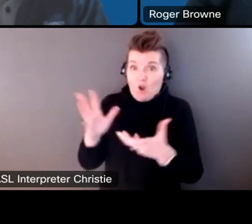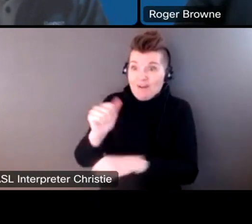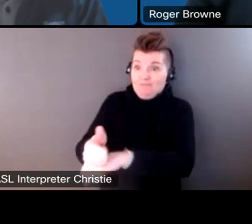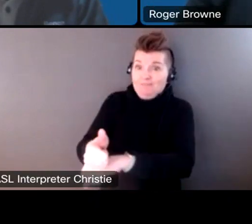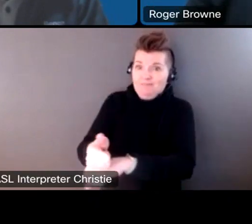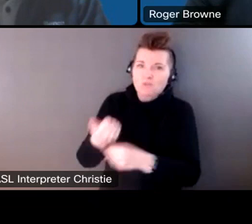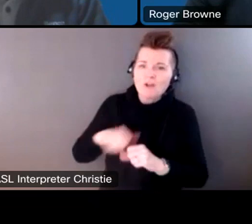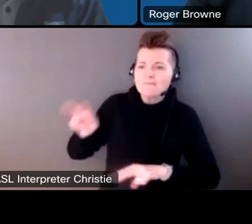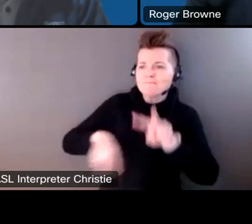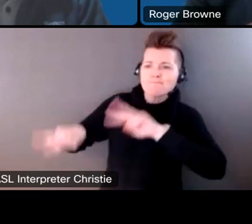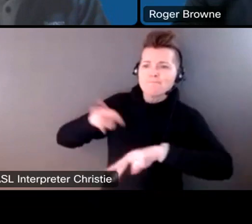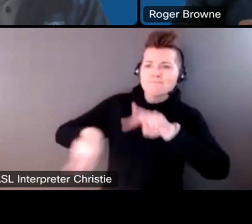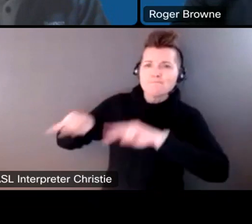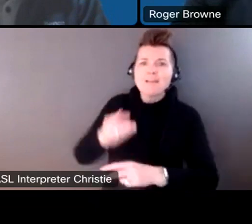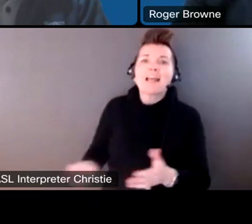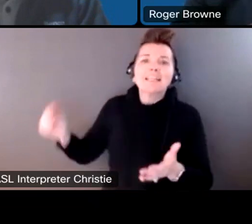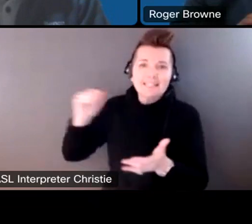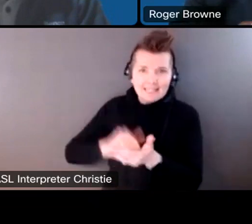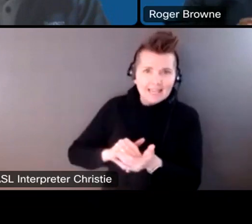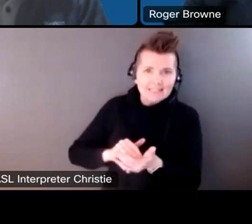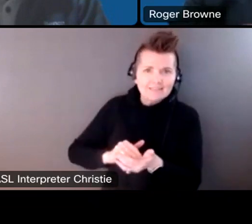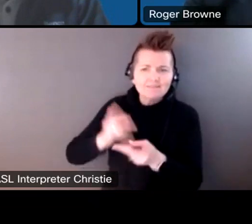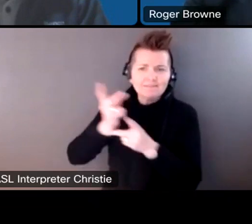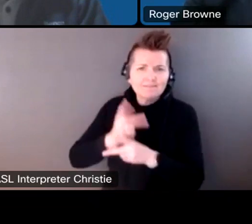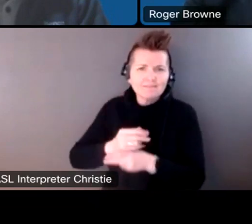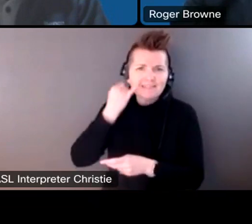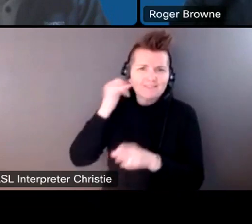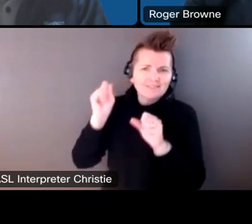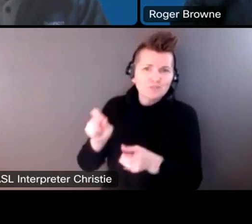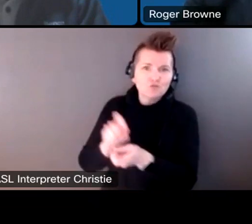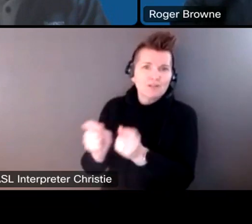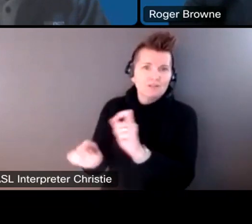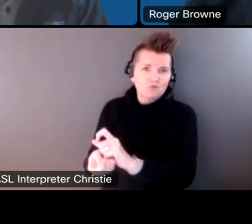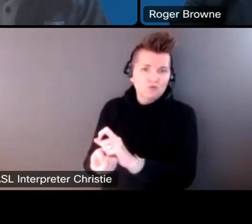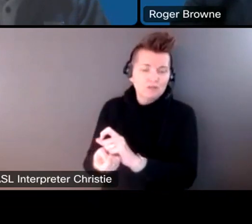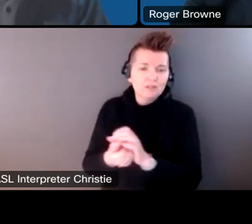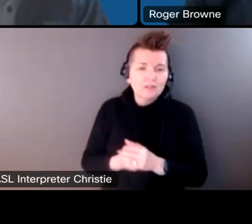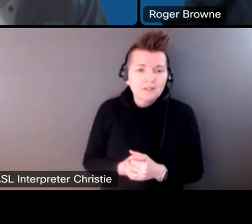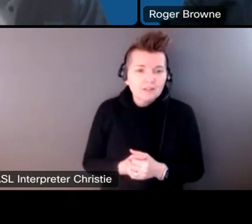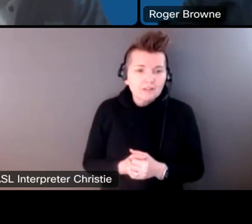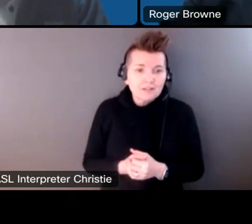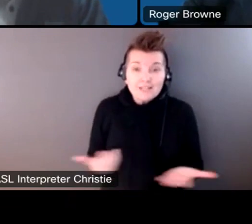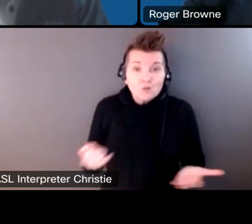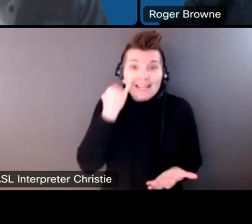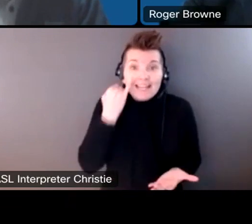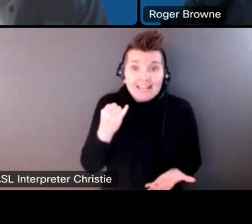If we really, really find there's no other way in terms of maintaining that existing